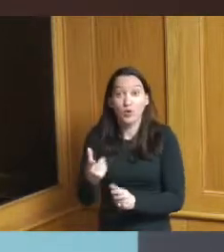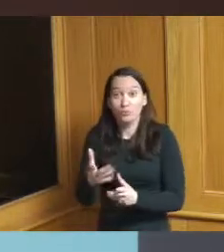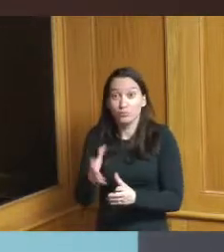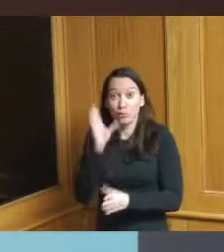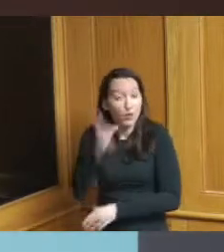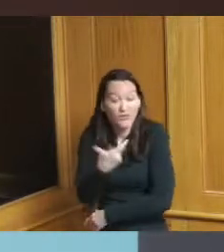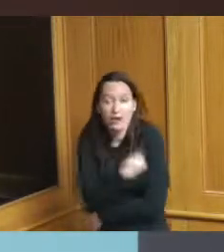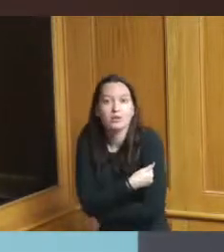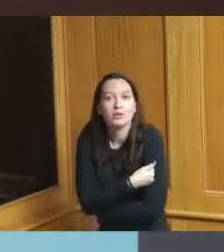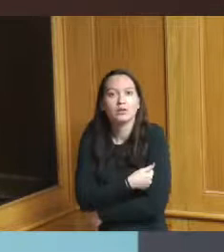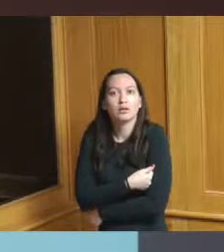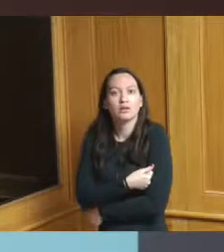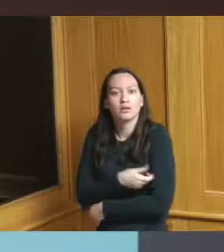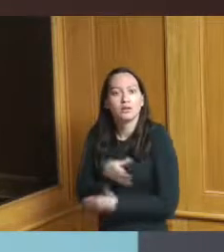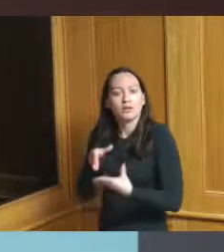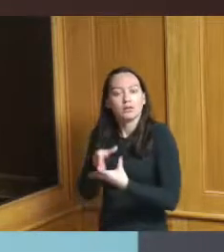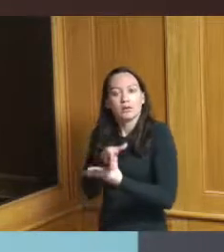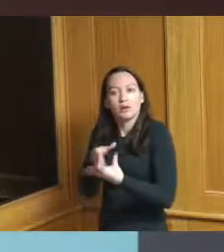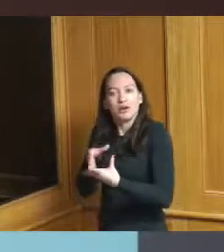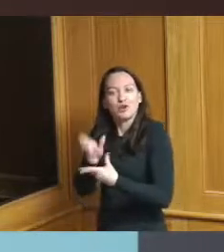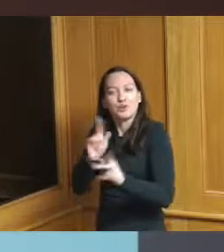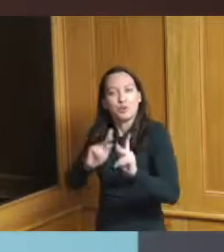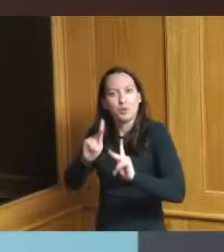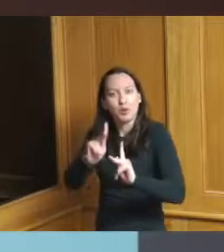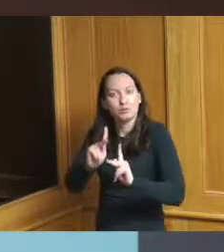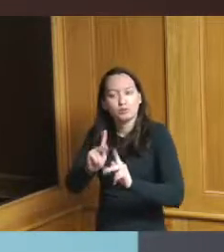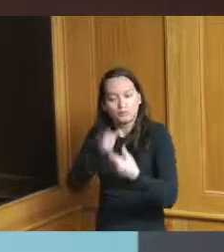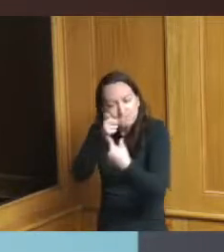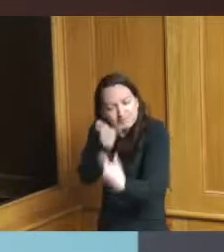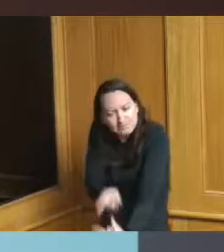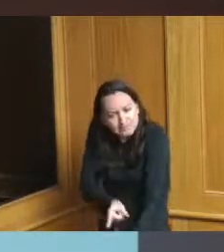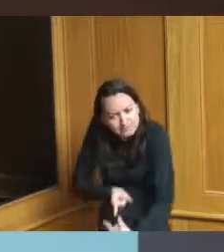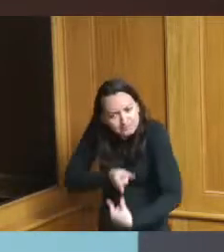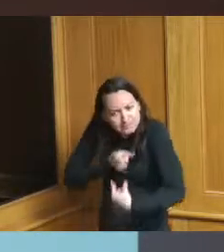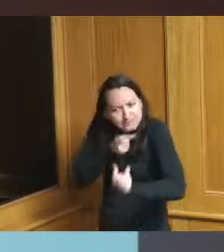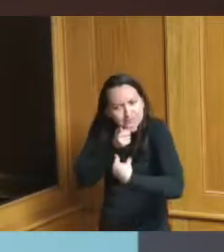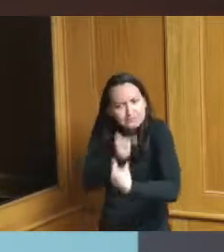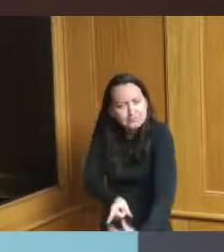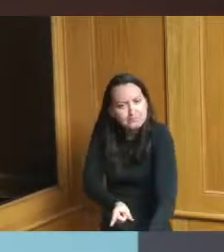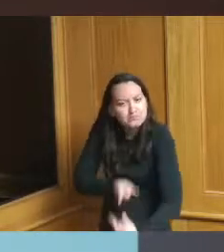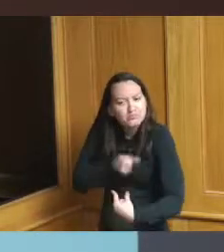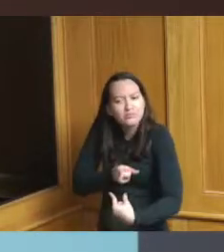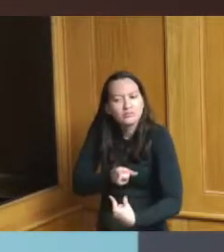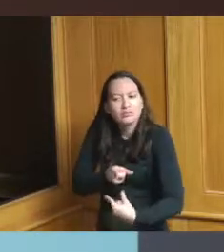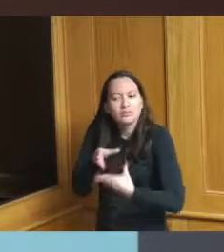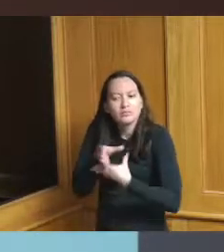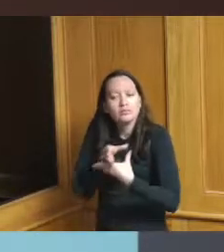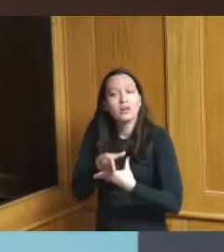adamant people are going to be very difficult but the opportunity I think is for the neutral